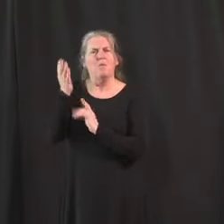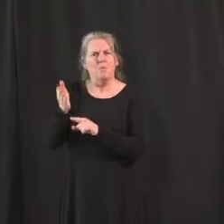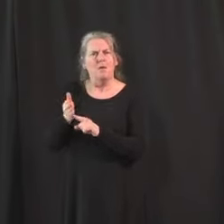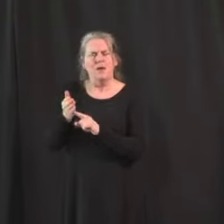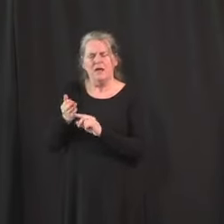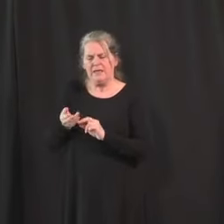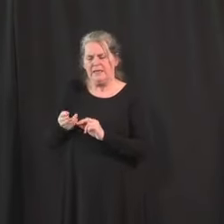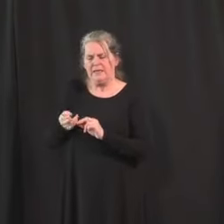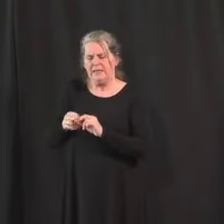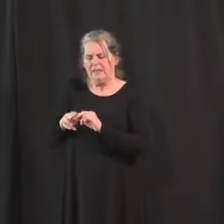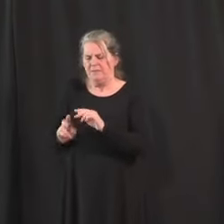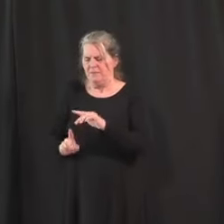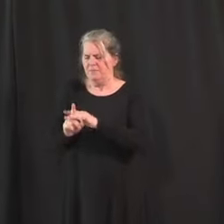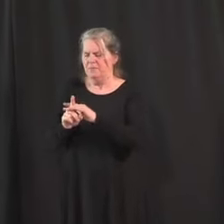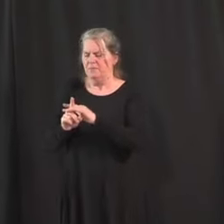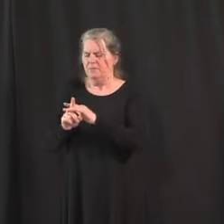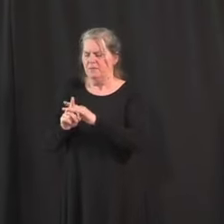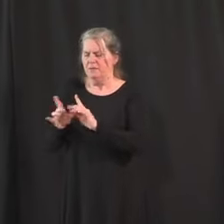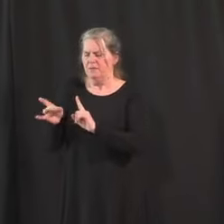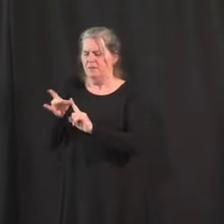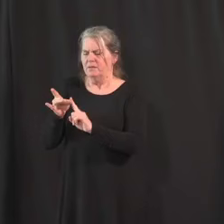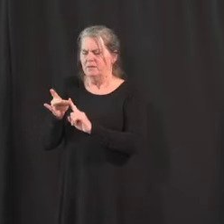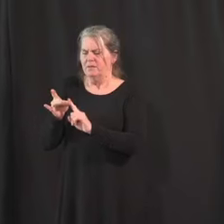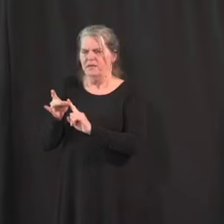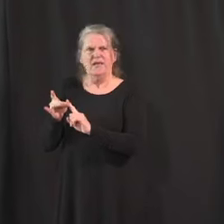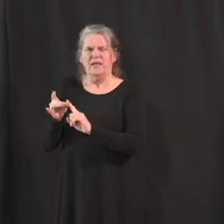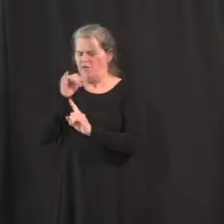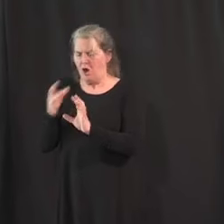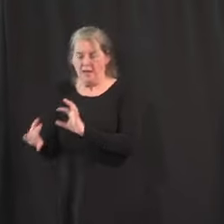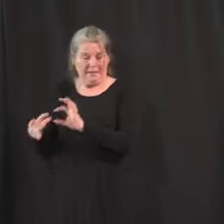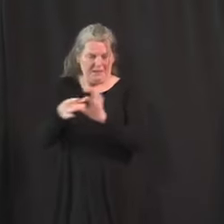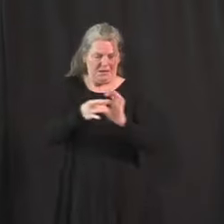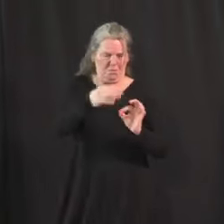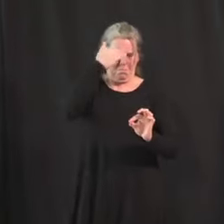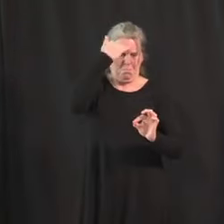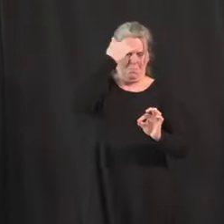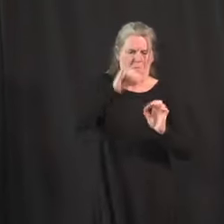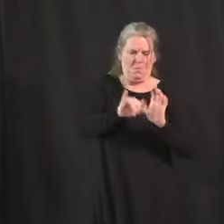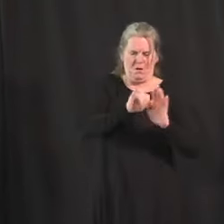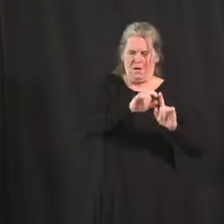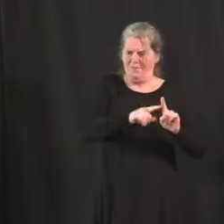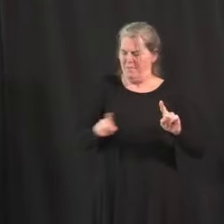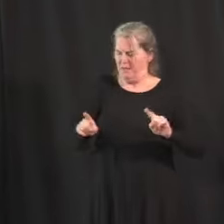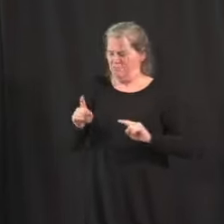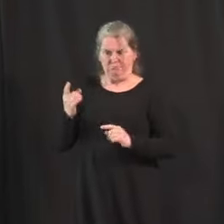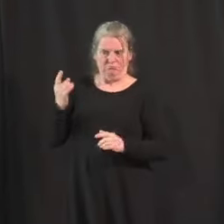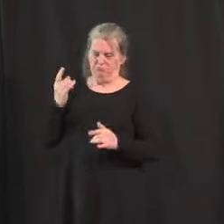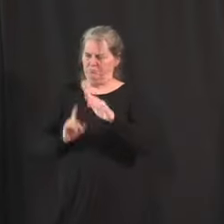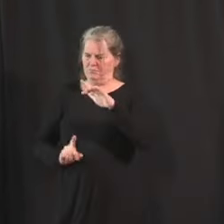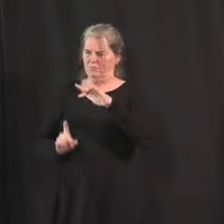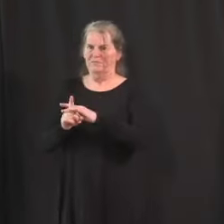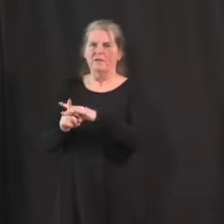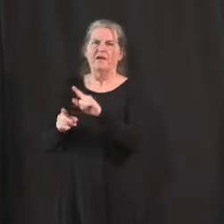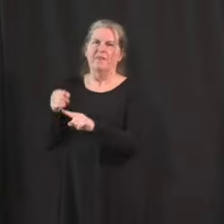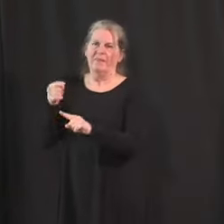CASES BECOME DISCONNECTED FROM OUTSIDE TRAVEL OR KNOWN CONTACTS. HOWEVER, WHAT COULD CHANGE FROM